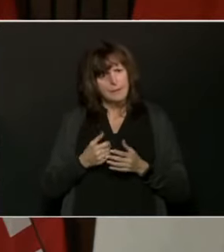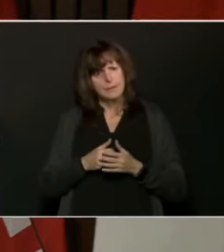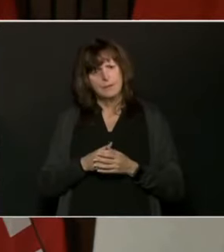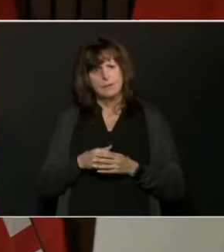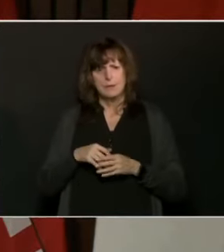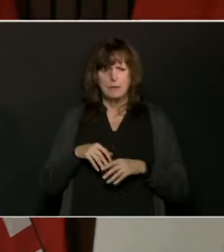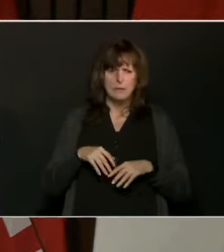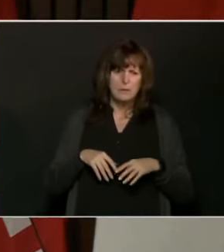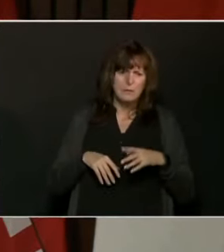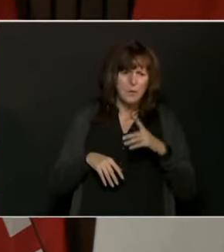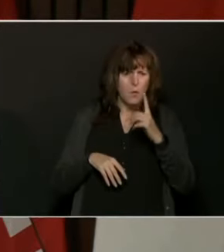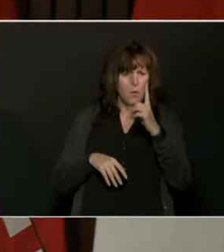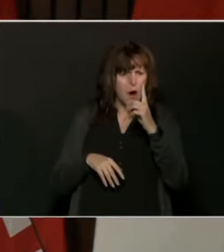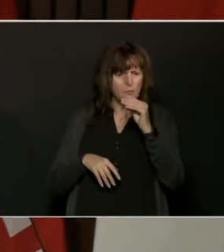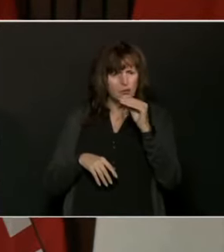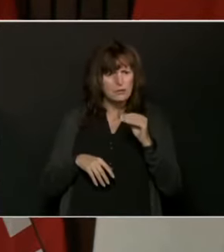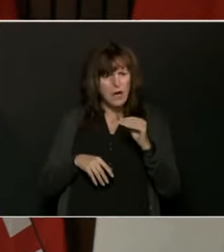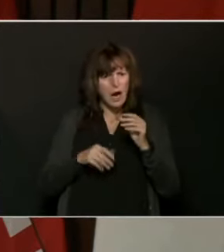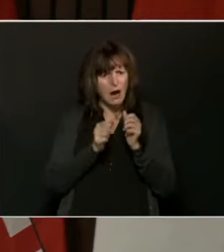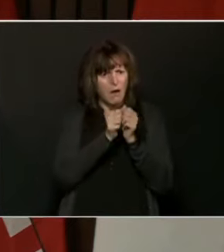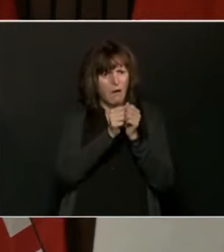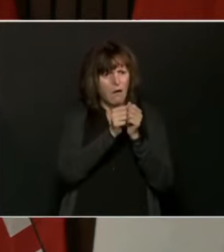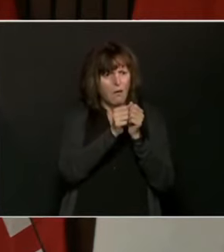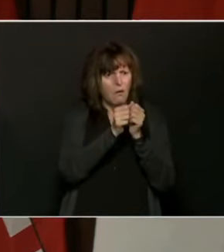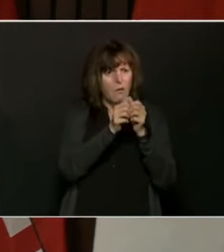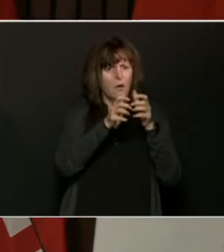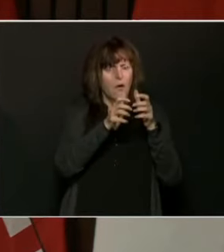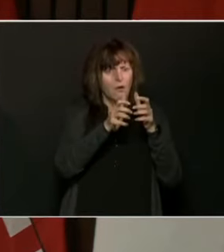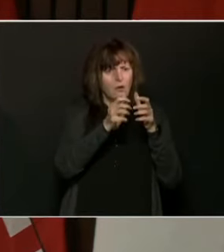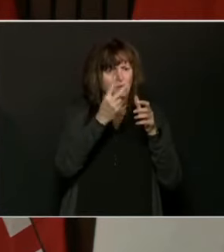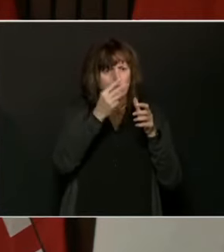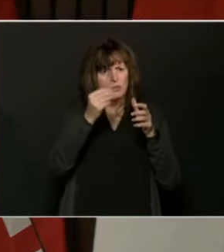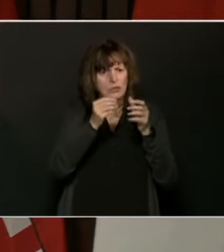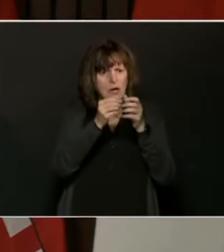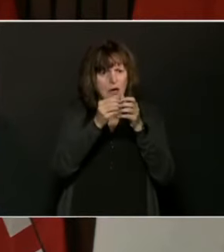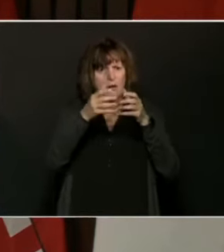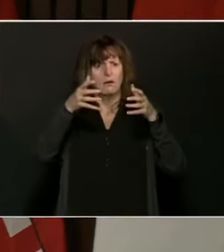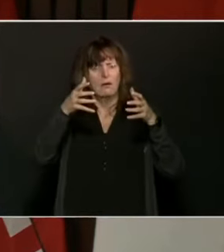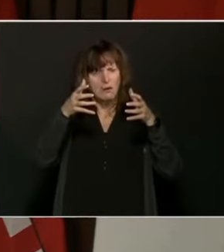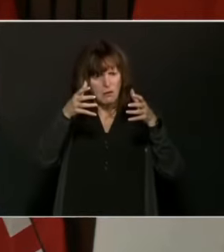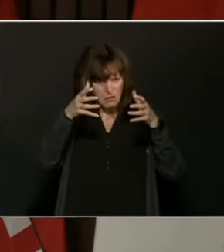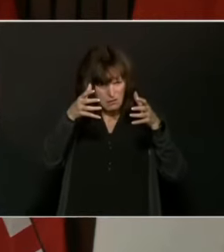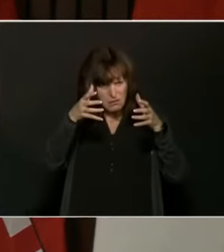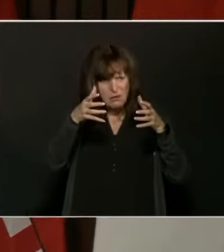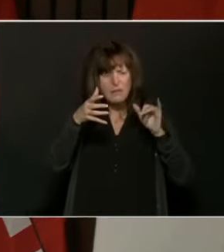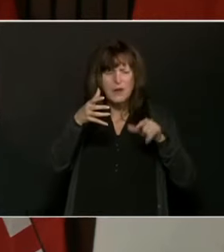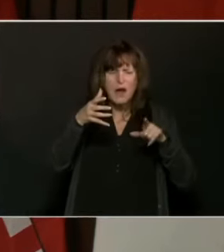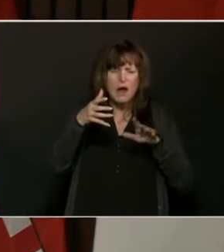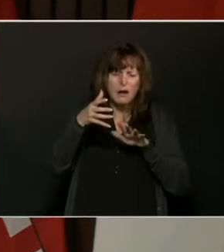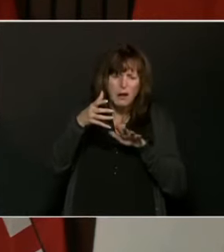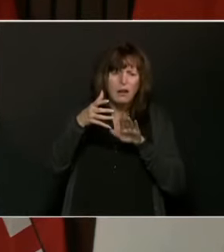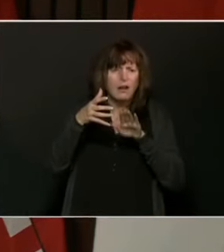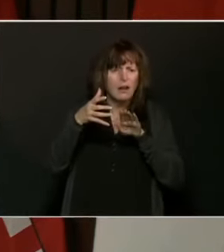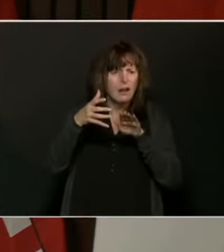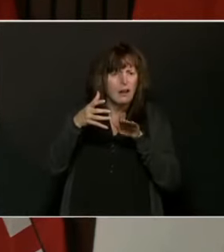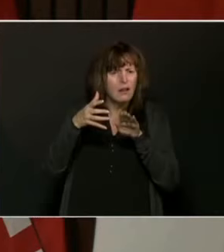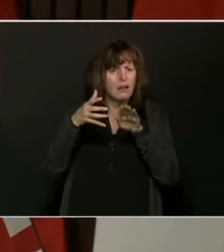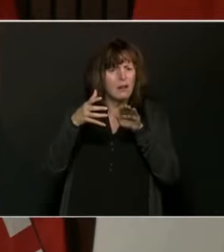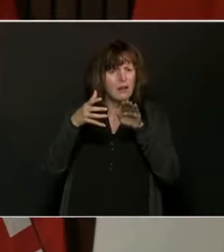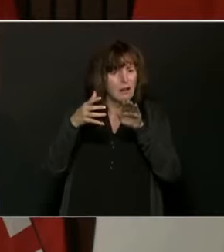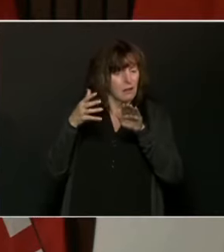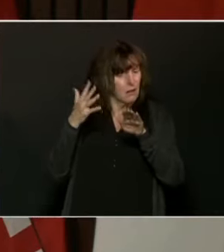THAT MEANS THAT WE CONTINUE TO